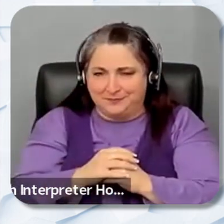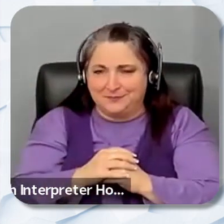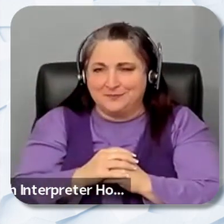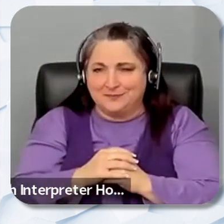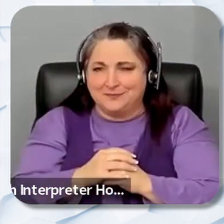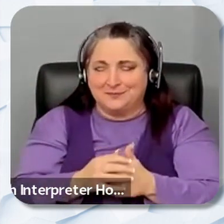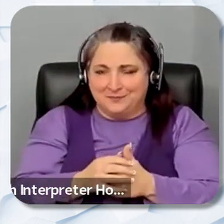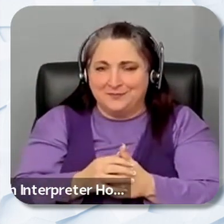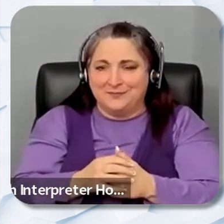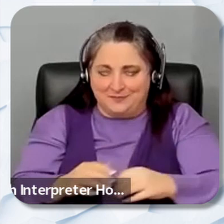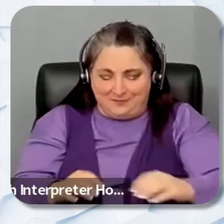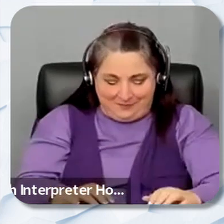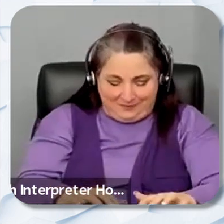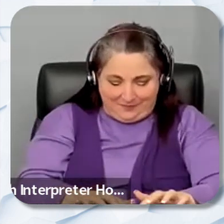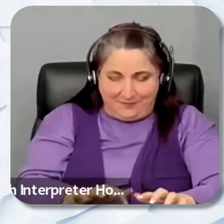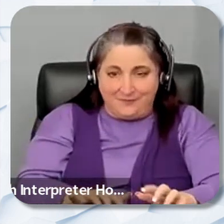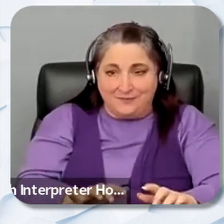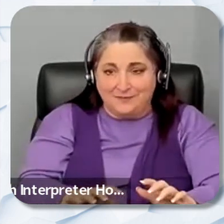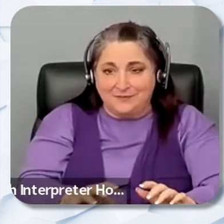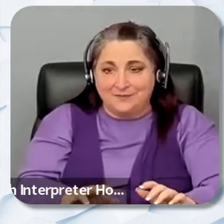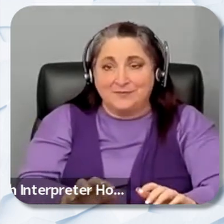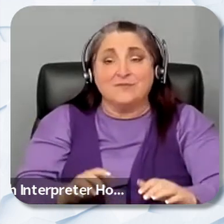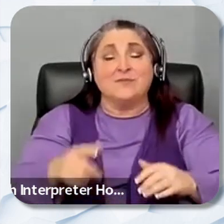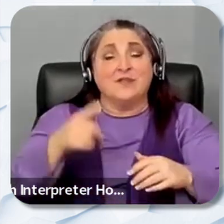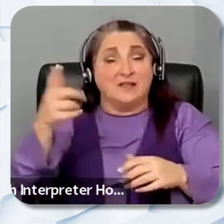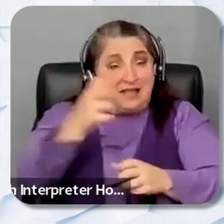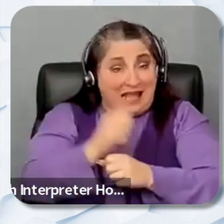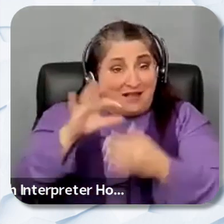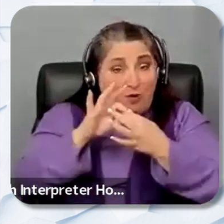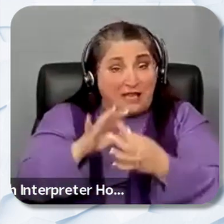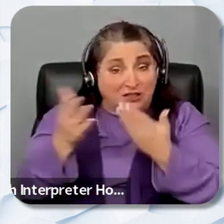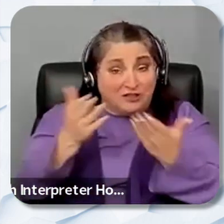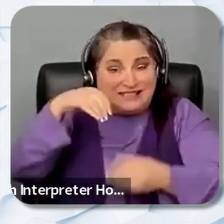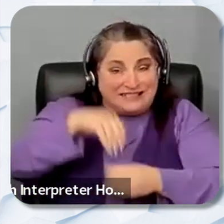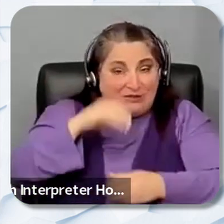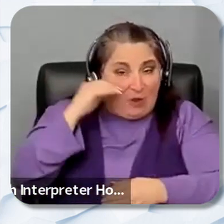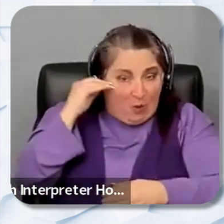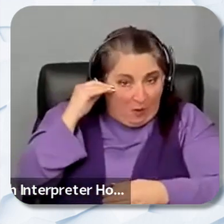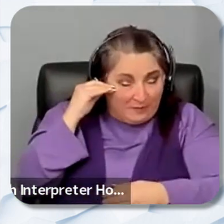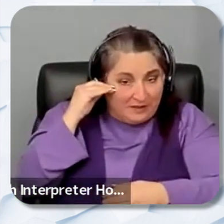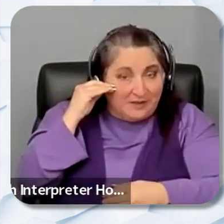the child receive their related services in the home?" Whereas 5c is our indicator that